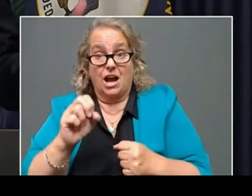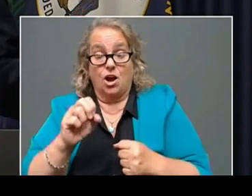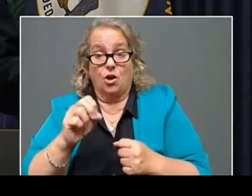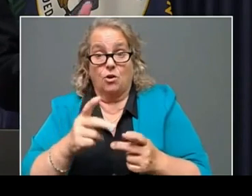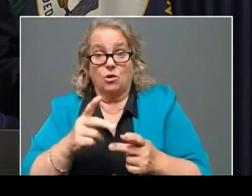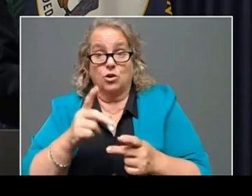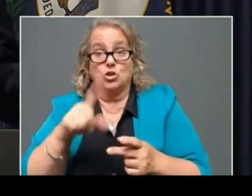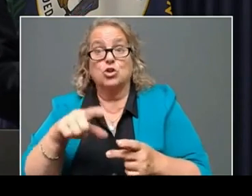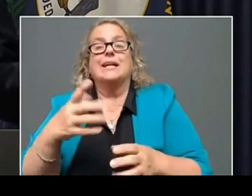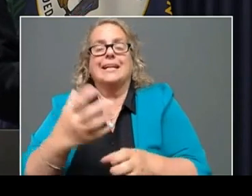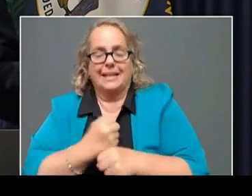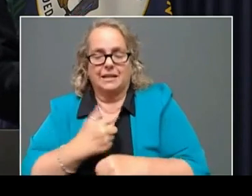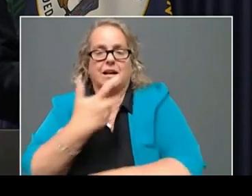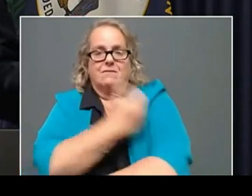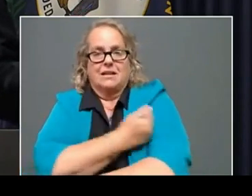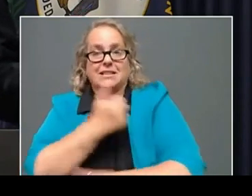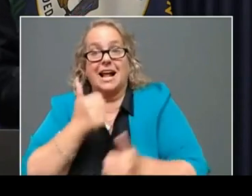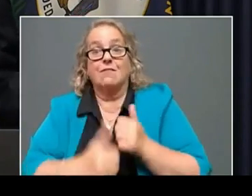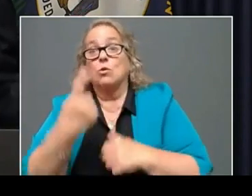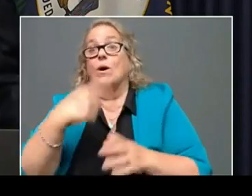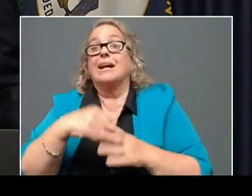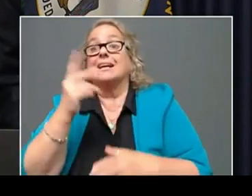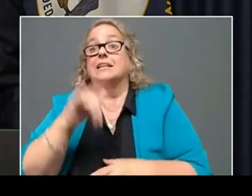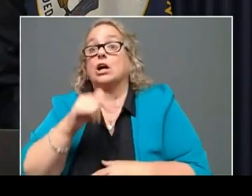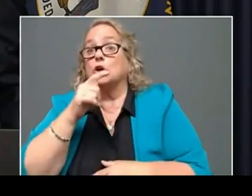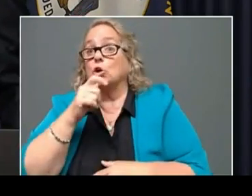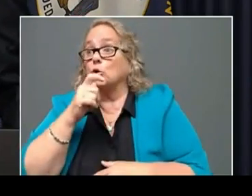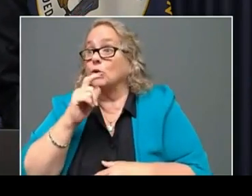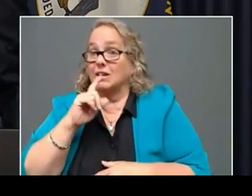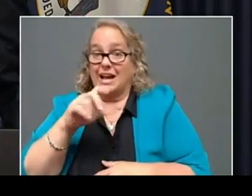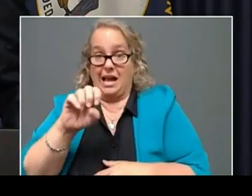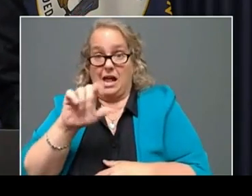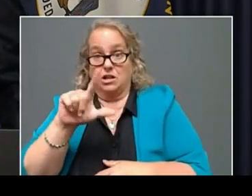should be vaccinated. This is a no brainer with the data that is out there